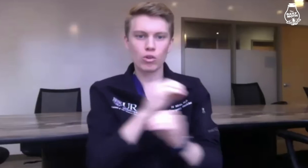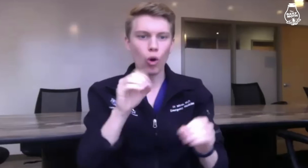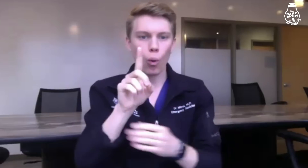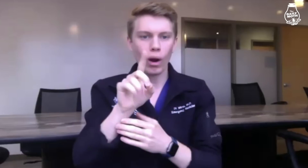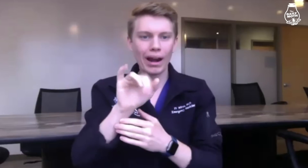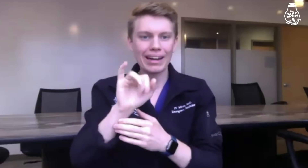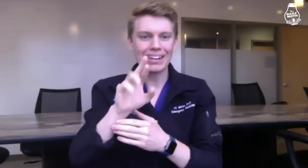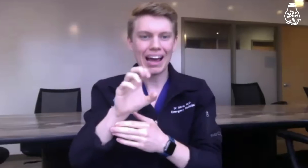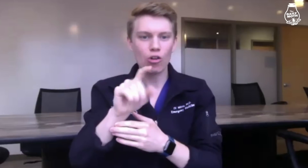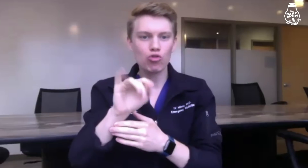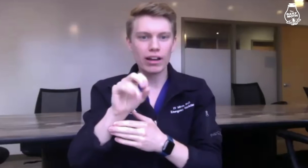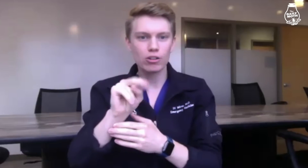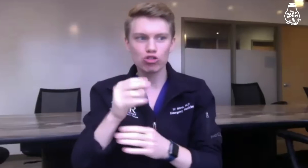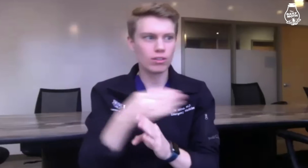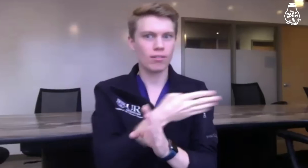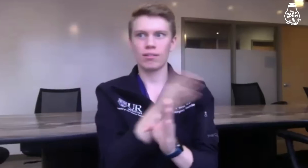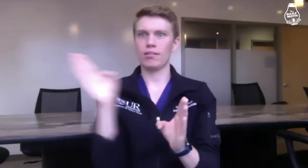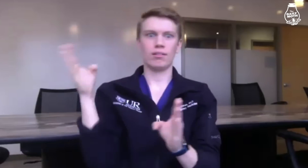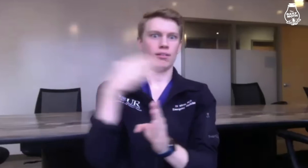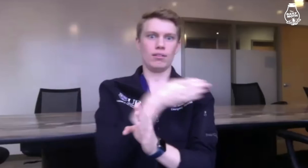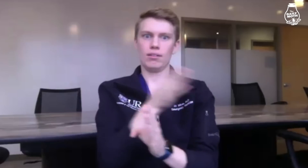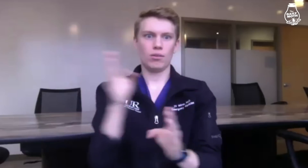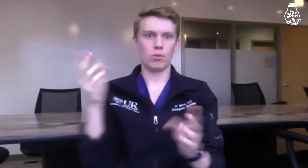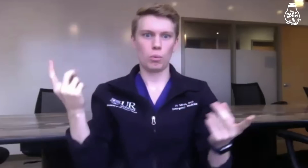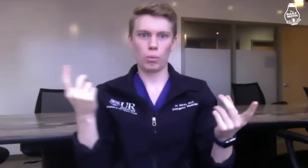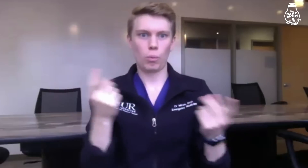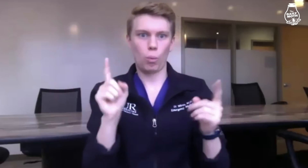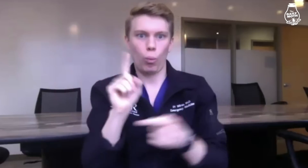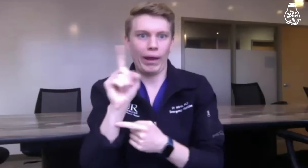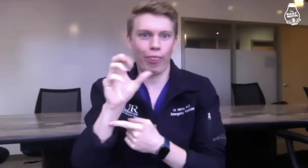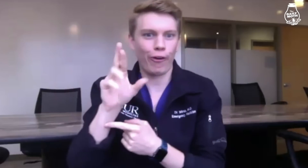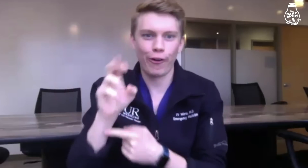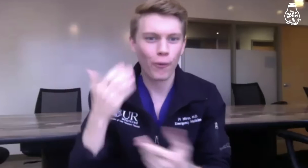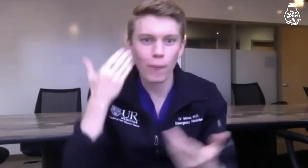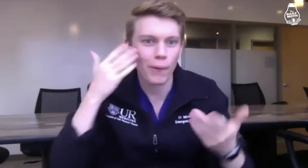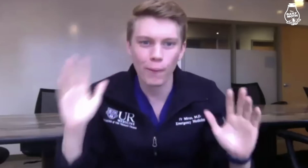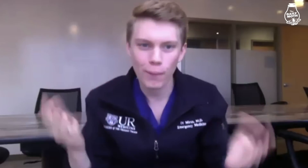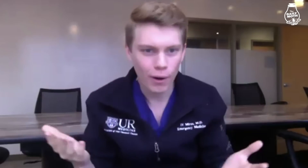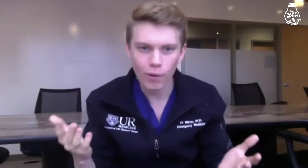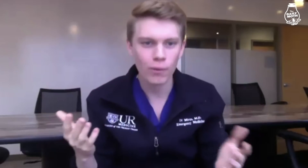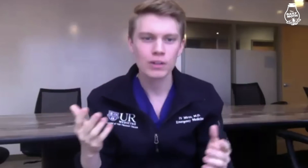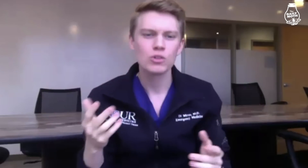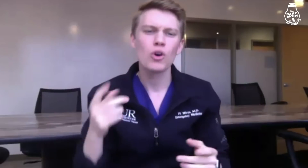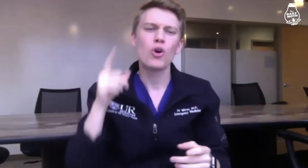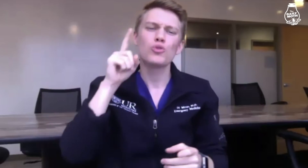There would be no direction. Where is the cure? We don't know.